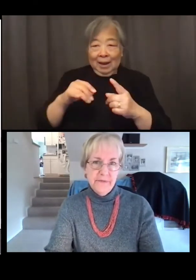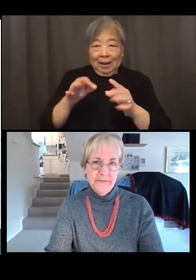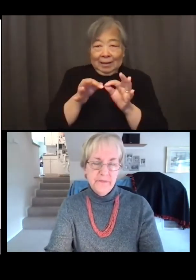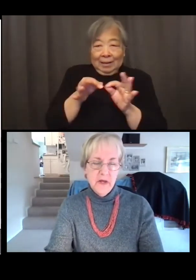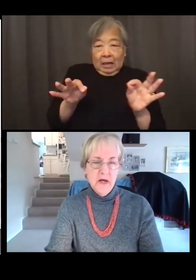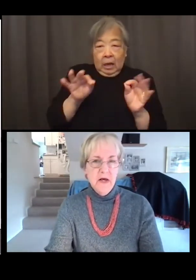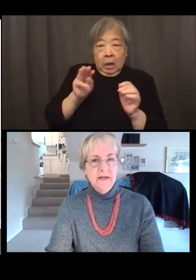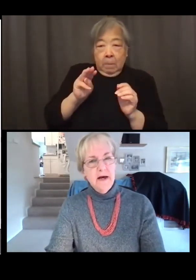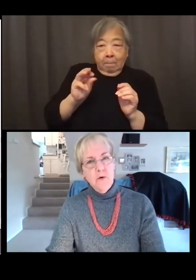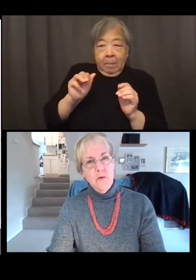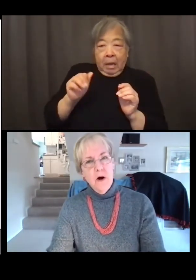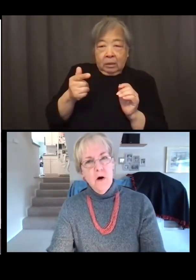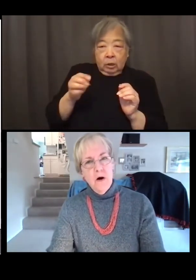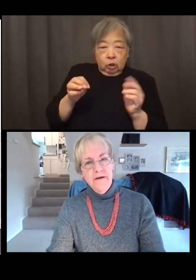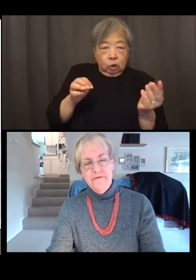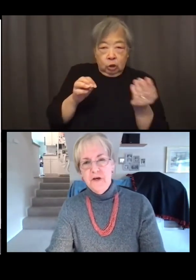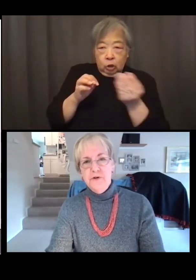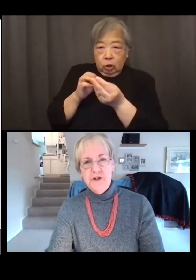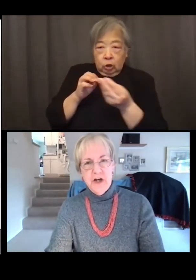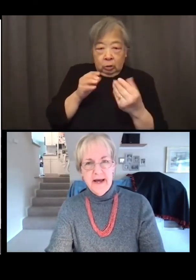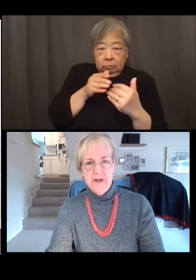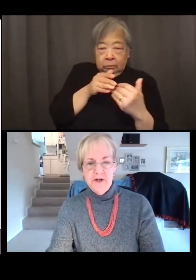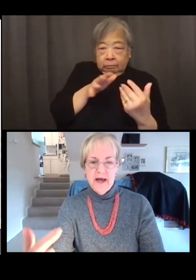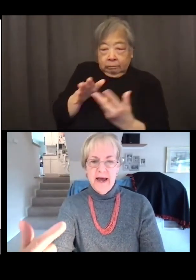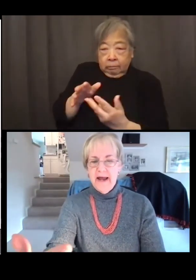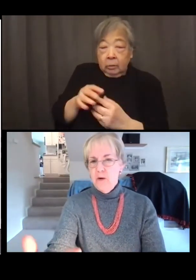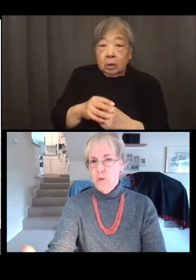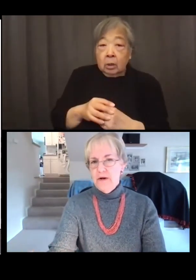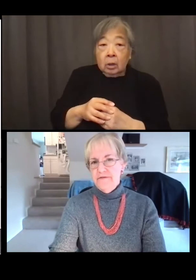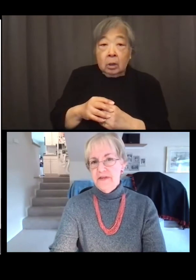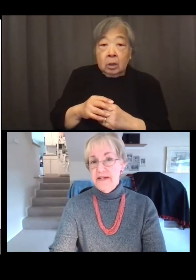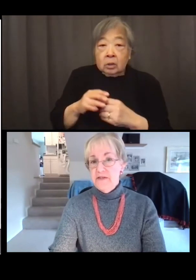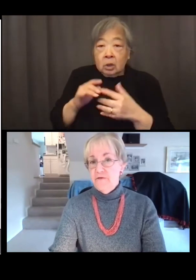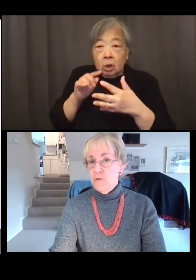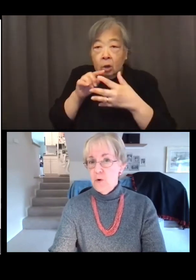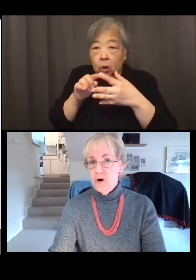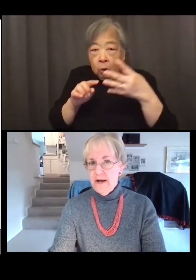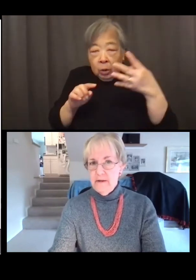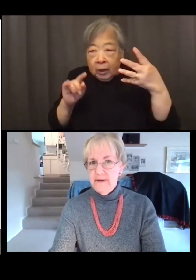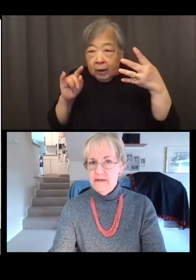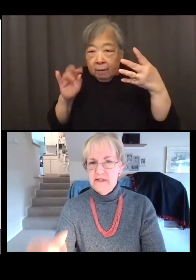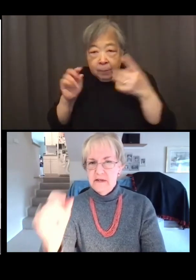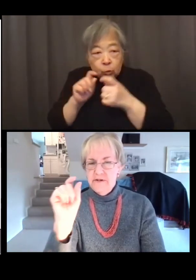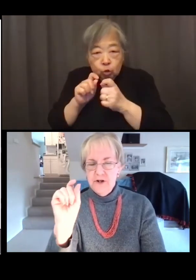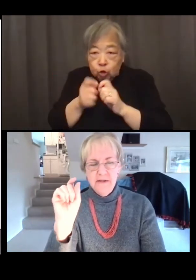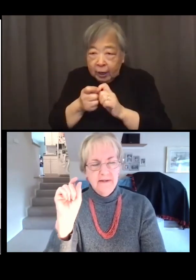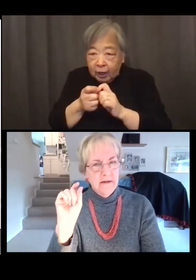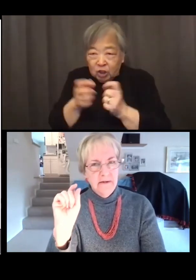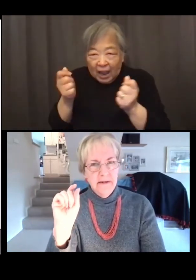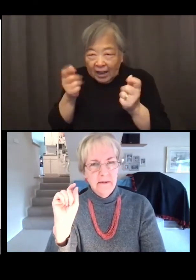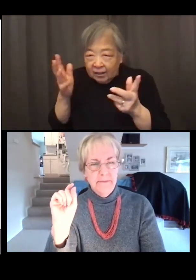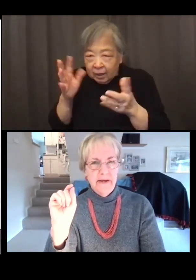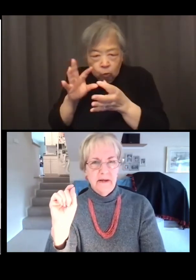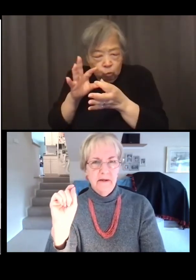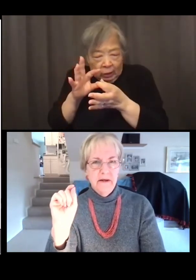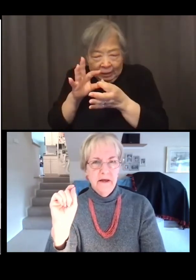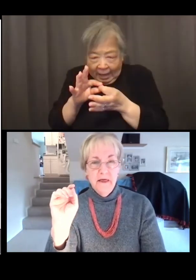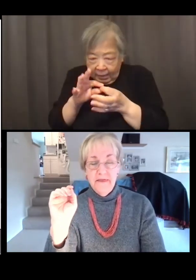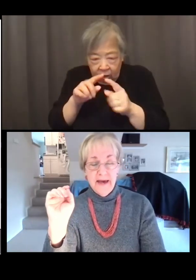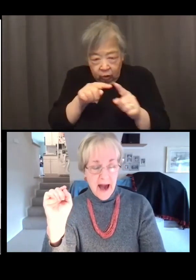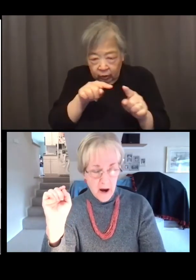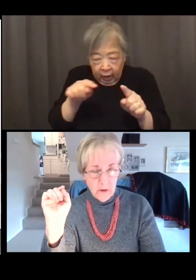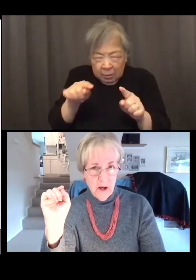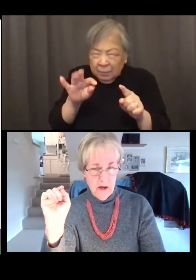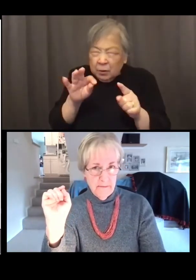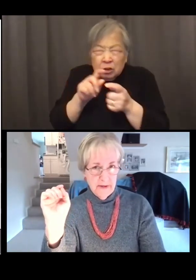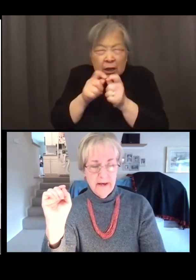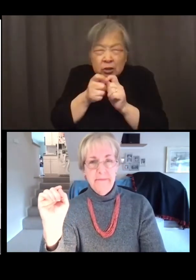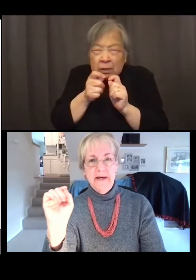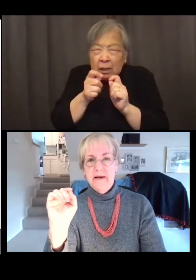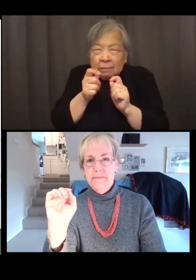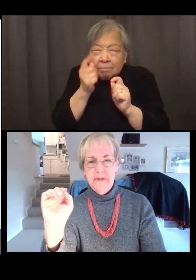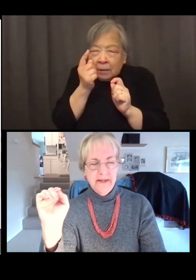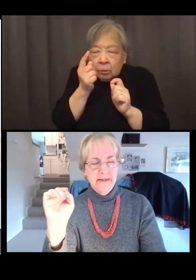So, if you change any one of these four elements just a little bit, the outcome can be completely